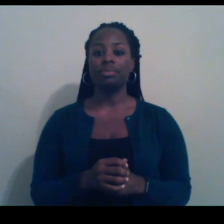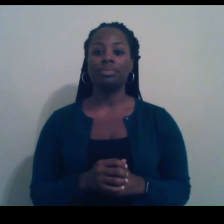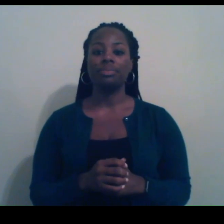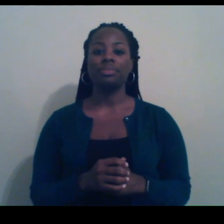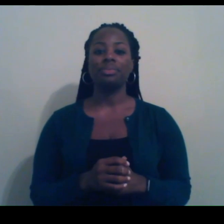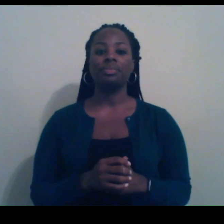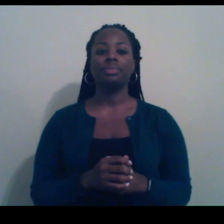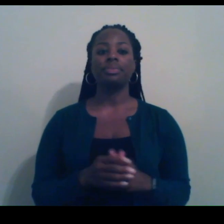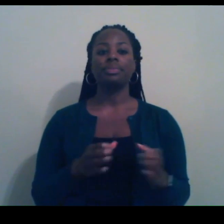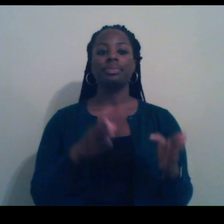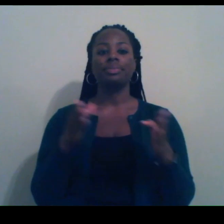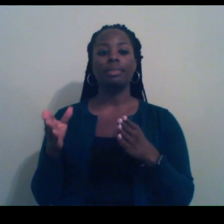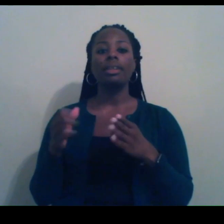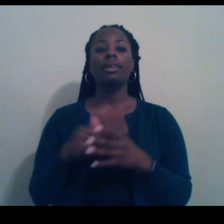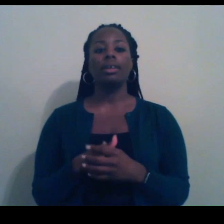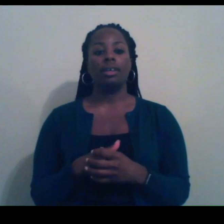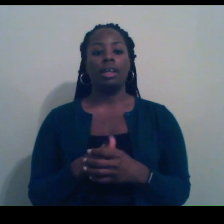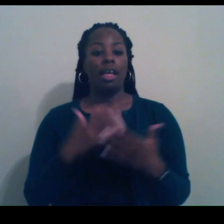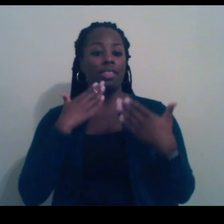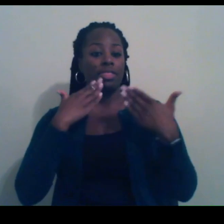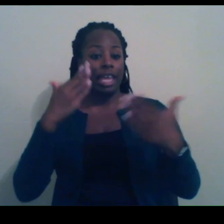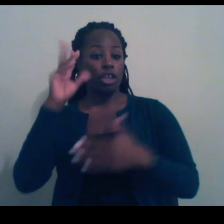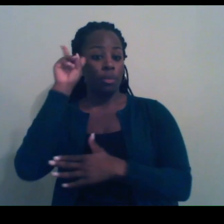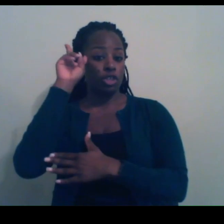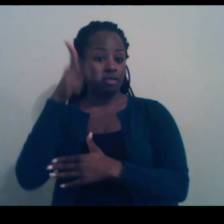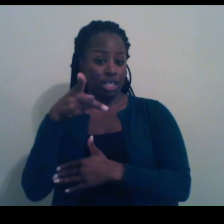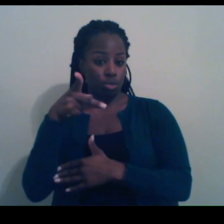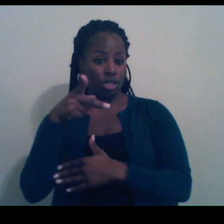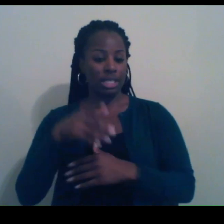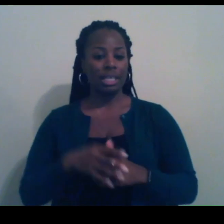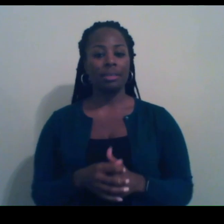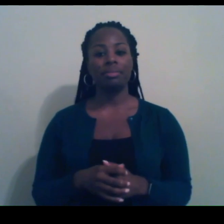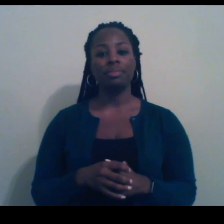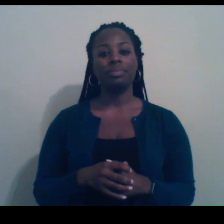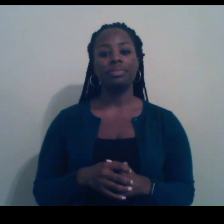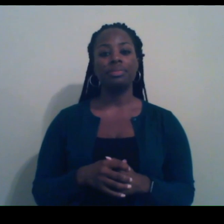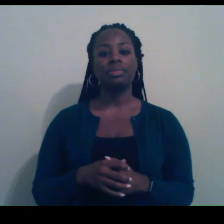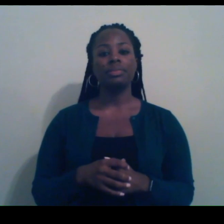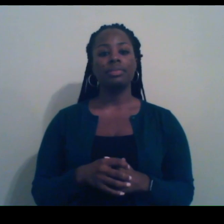well thank you Mr. Vice President um I just want to first start out by saying